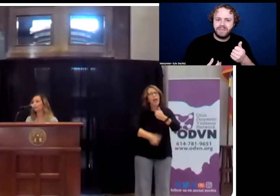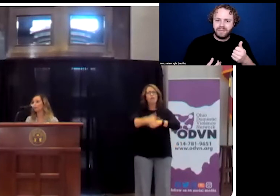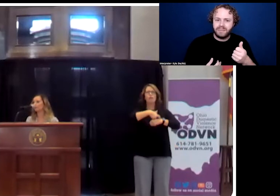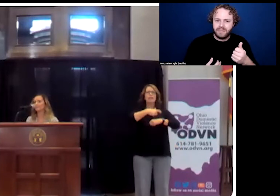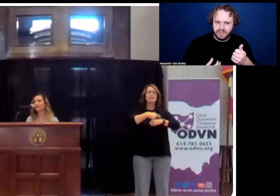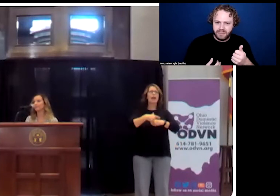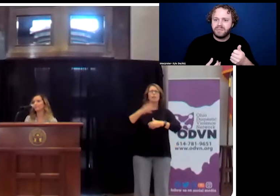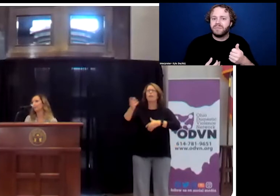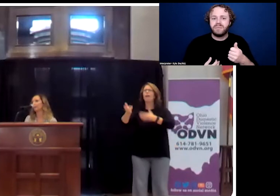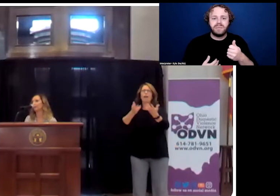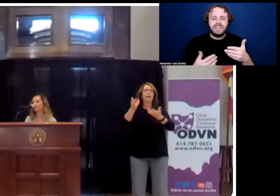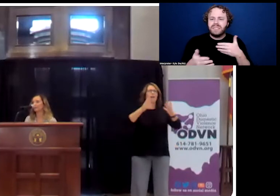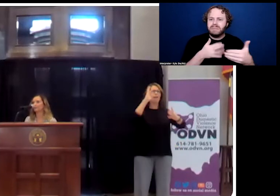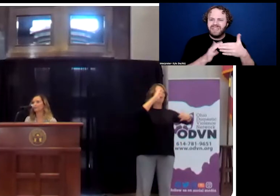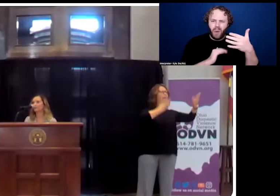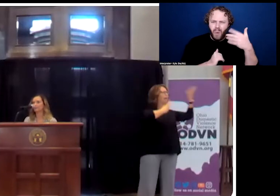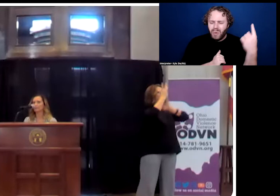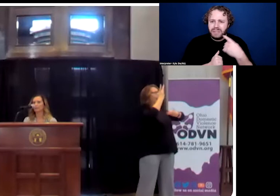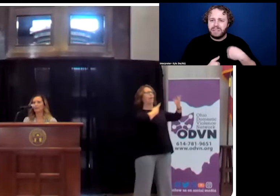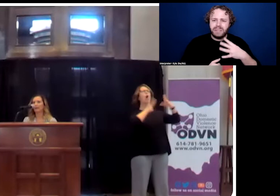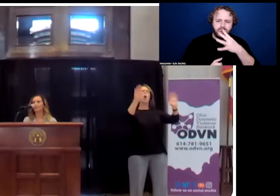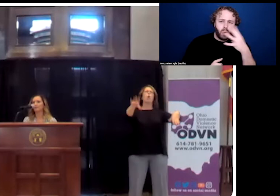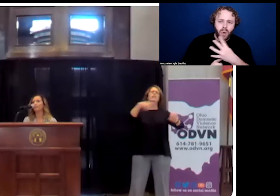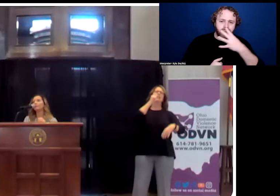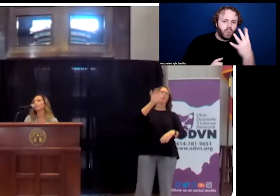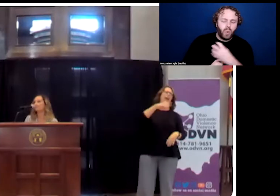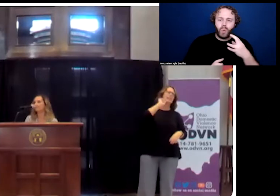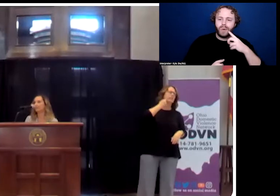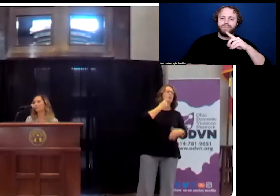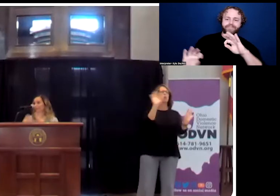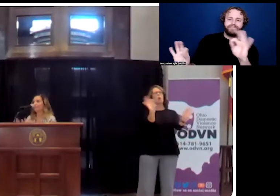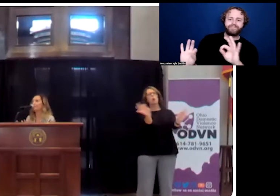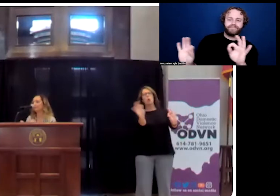or it's not the severity of it as it has as severe as as you say it is.